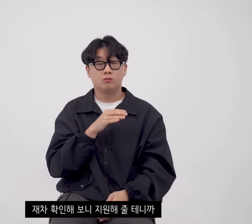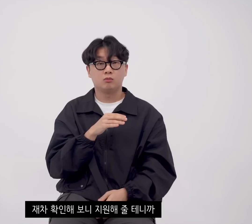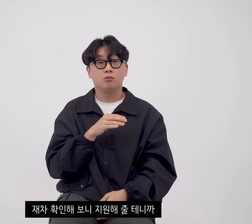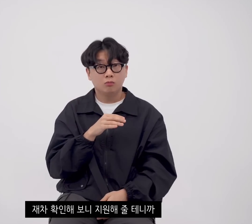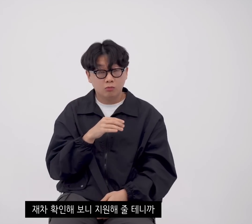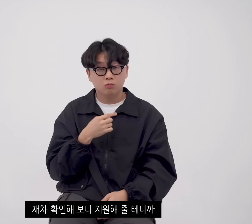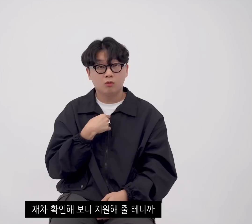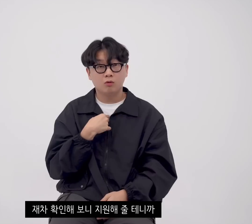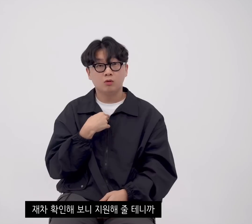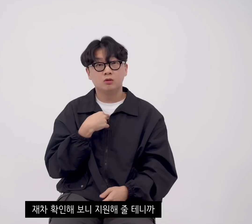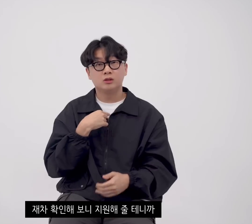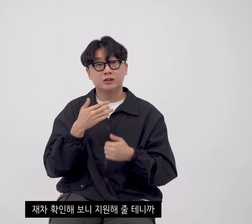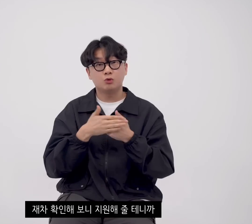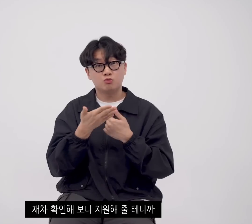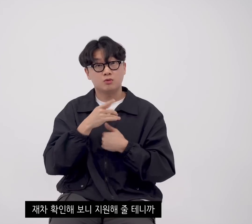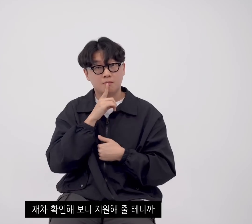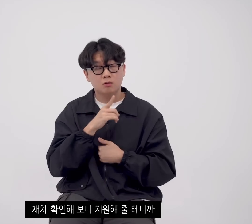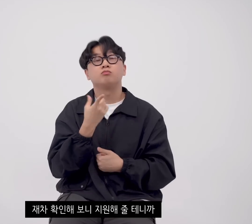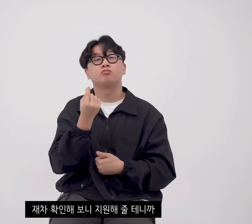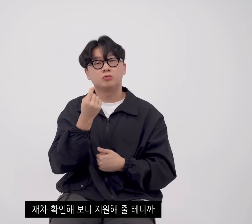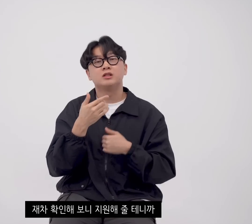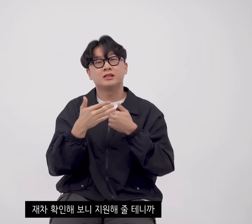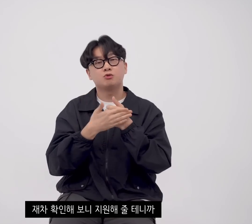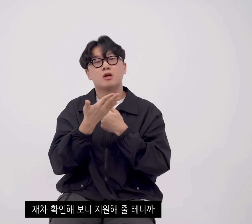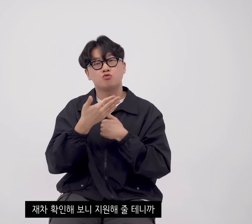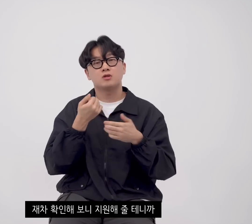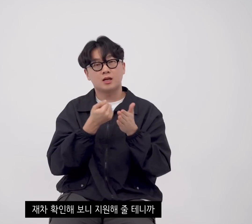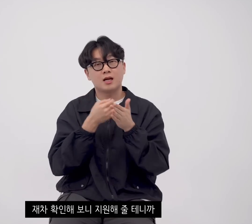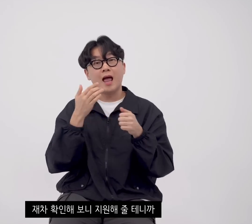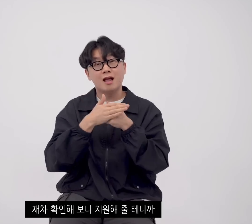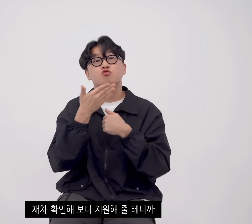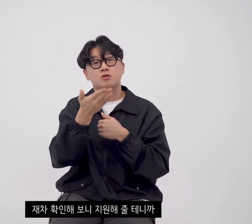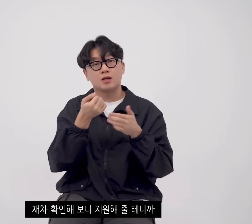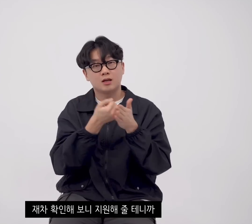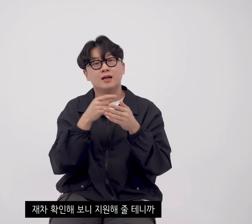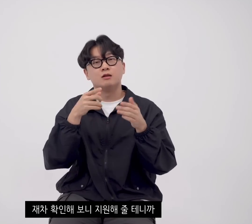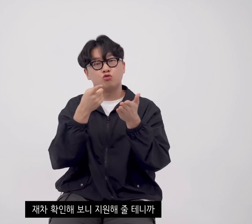I checked again and they said they would support it, so I told them